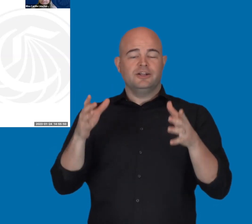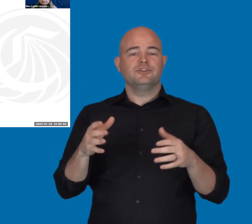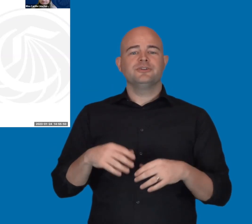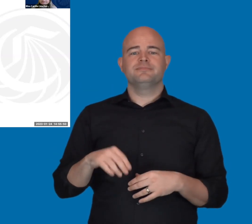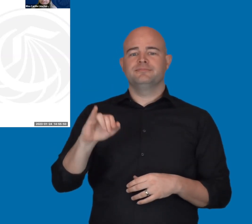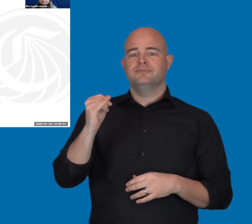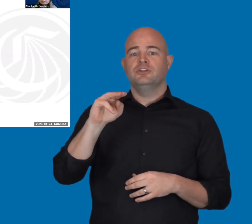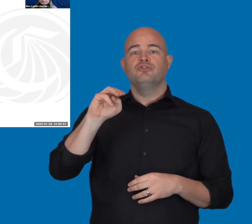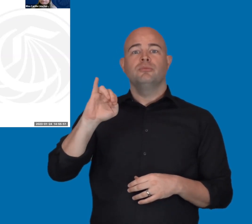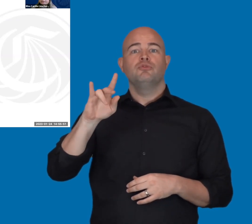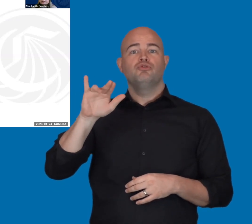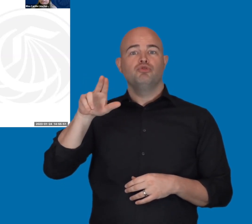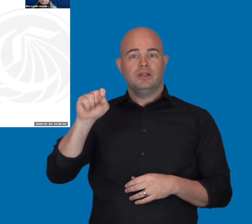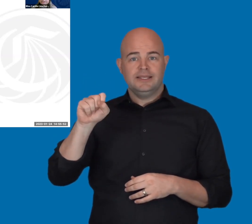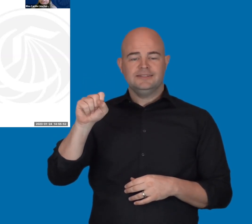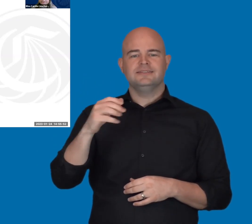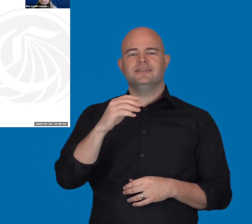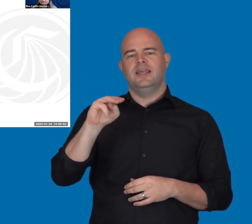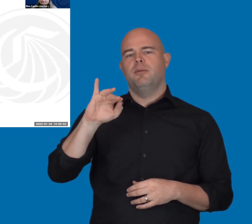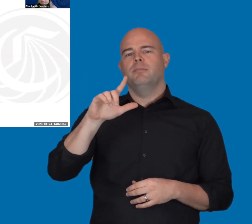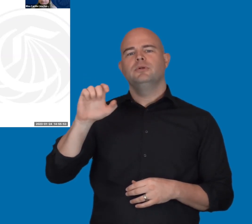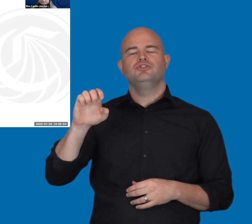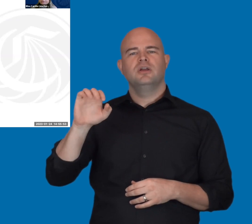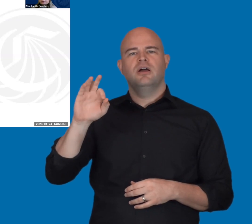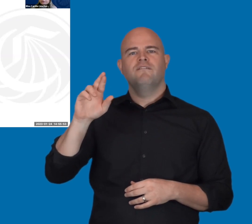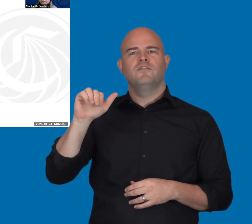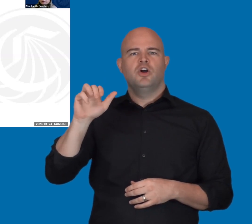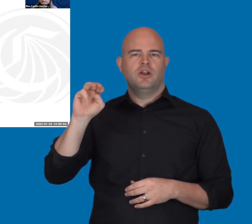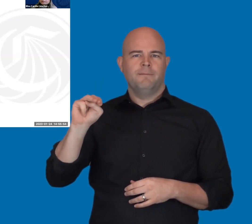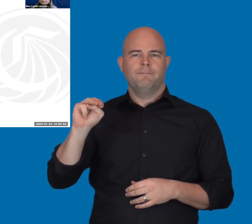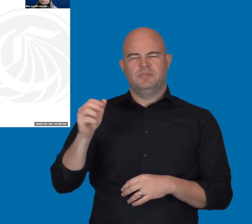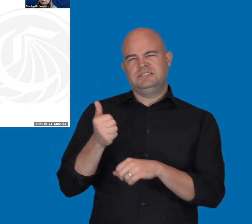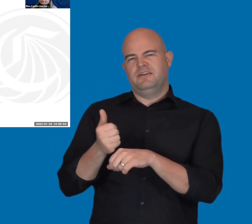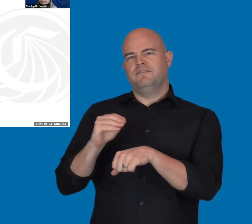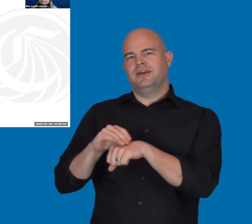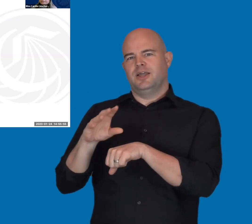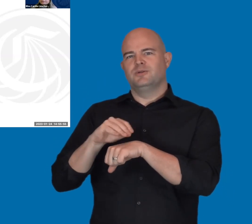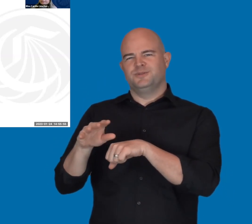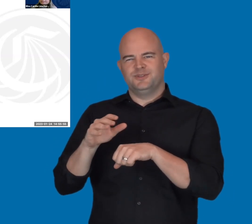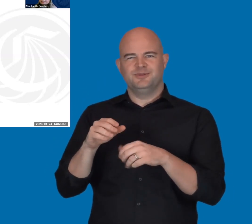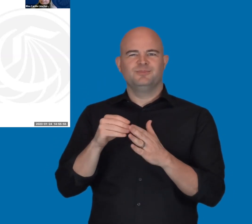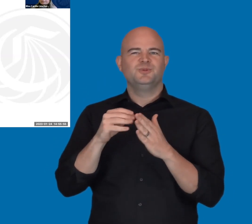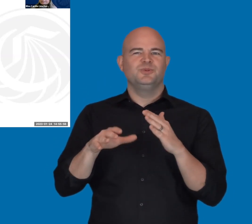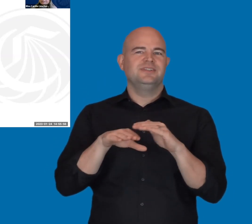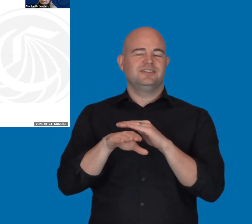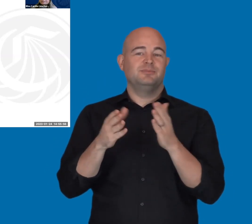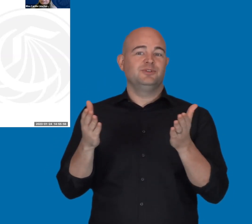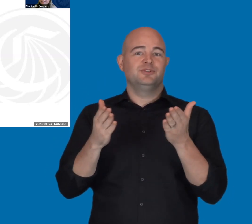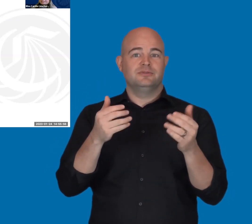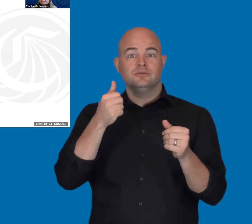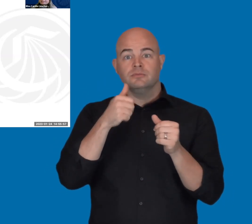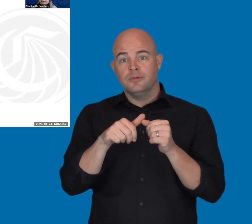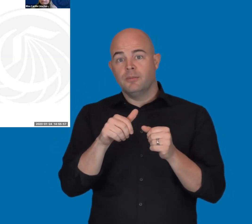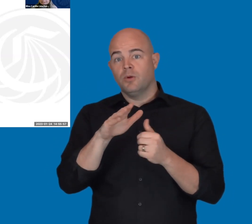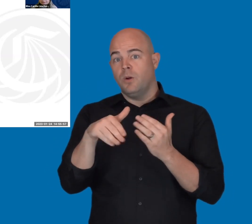Jim Julius, Faculty Director of Online Education and Michelle Farnam, Counselor at the Student Accessibility Services.